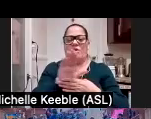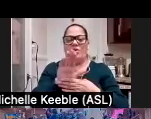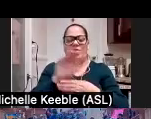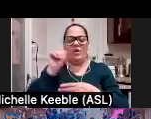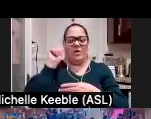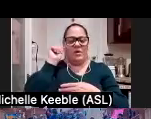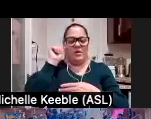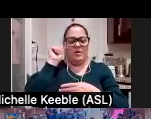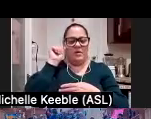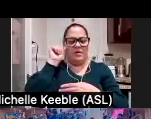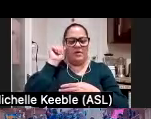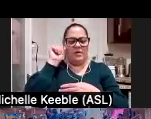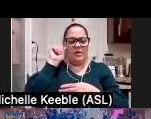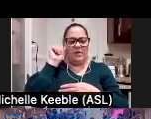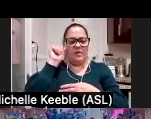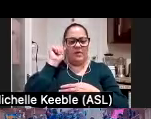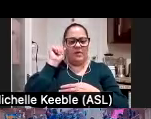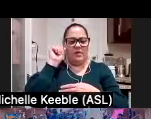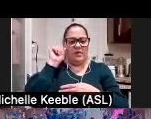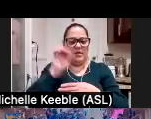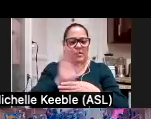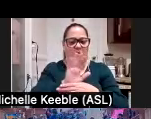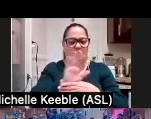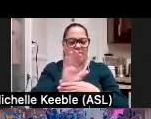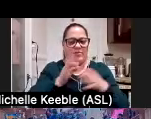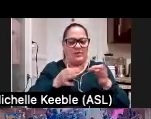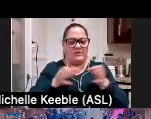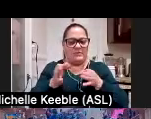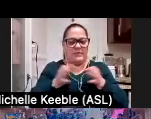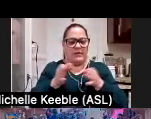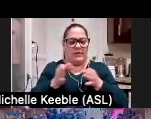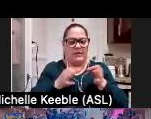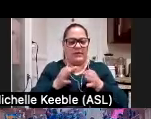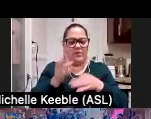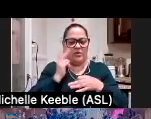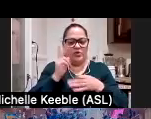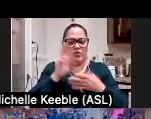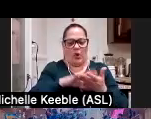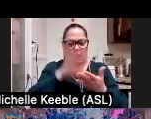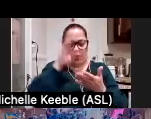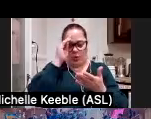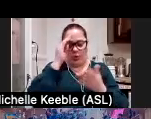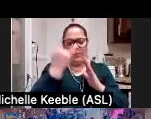be accessible there from explaining what you guys are learning of the art about the artifacts about